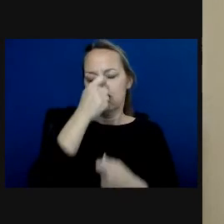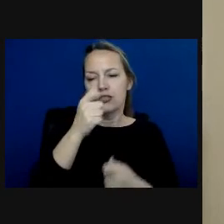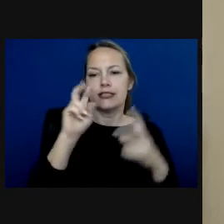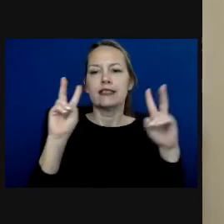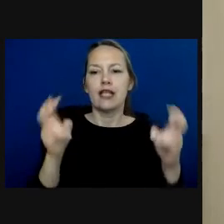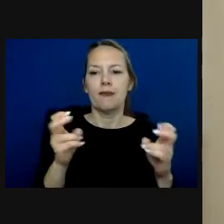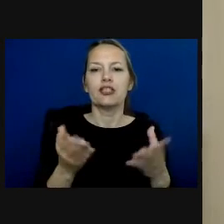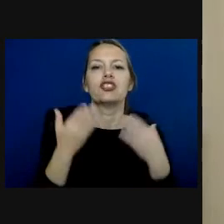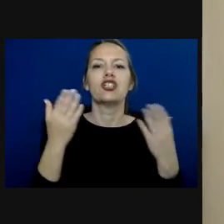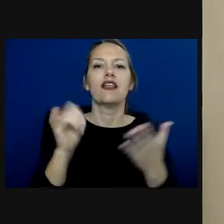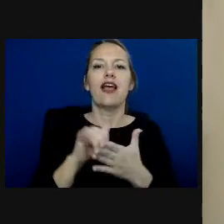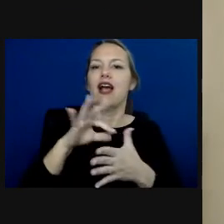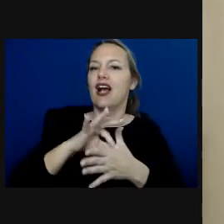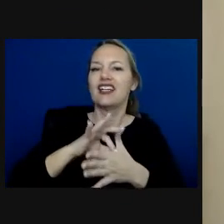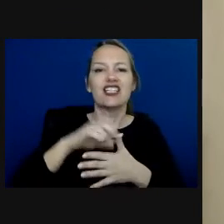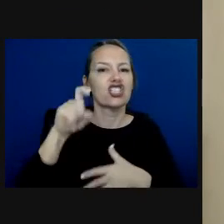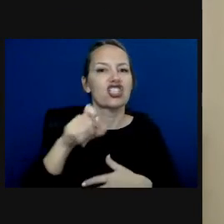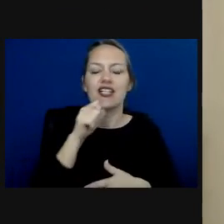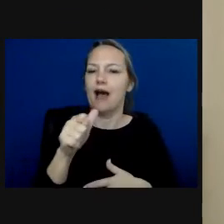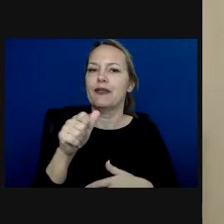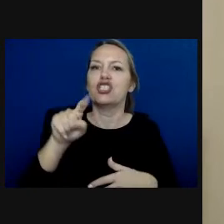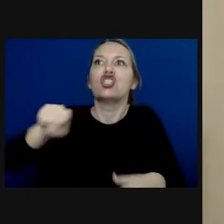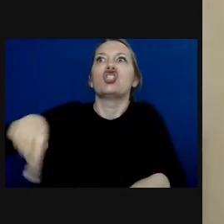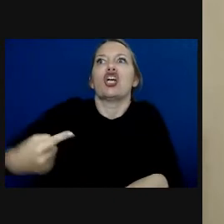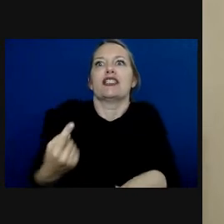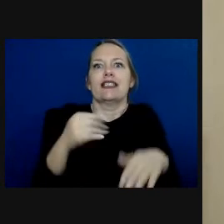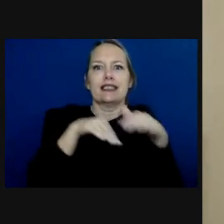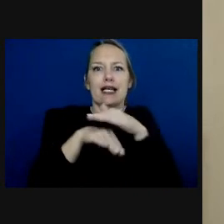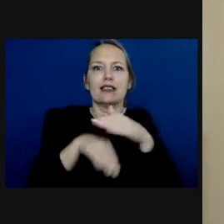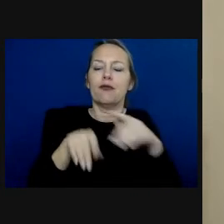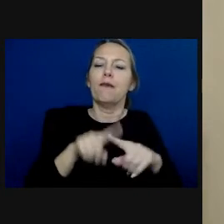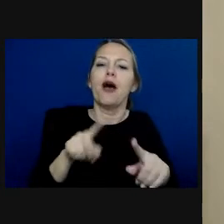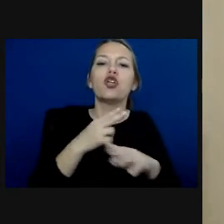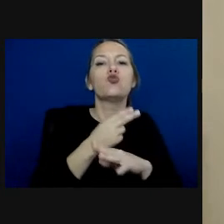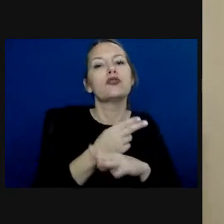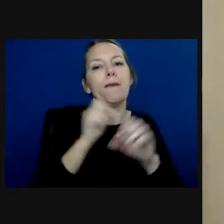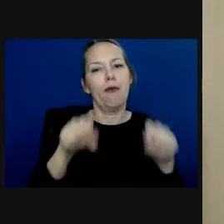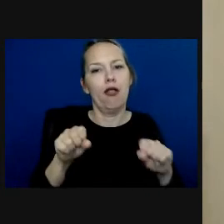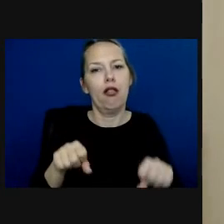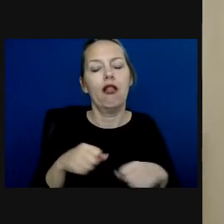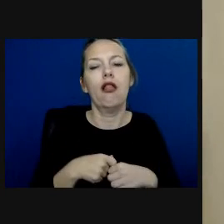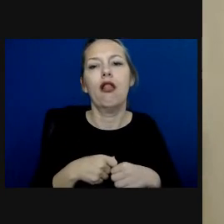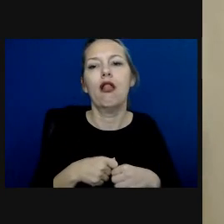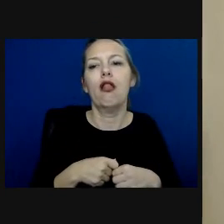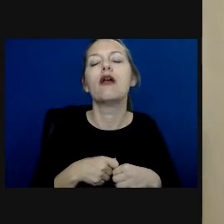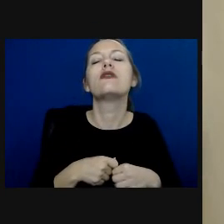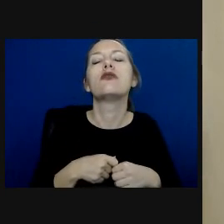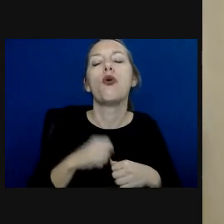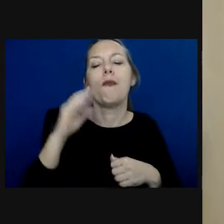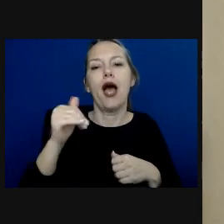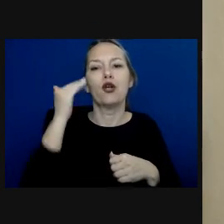that content should not just be accessible, but usable and that by knowing who the content is created